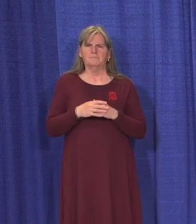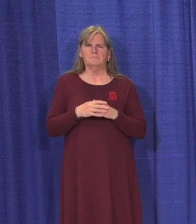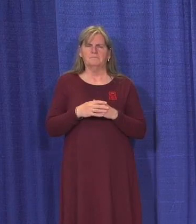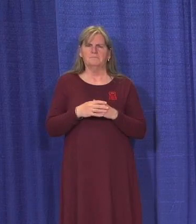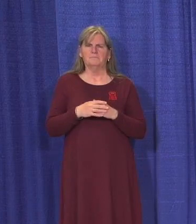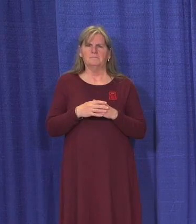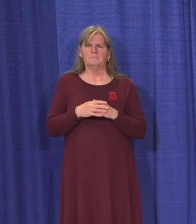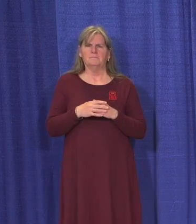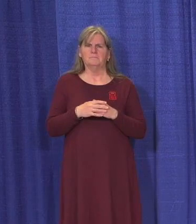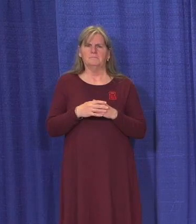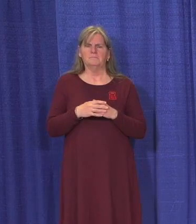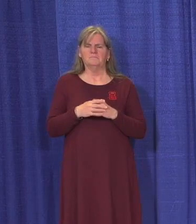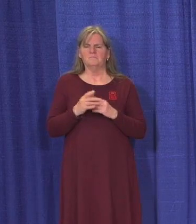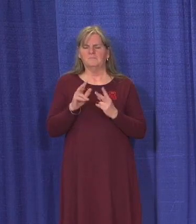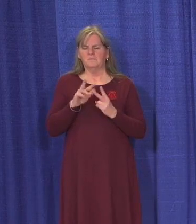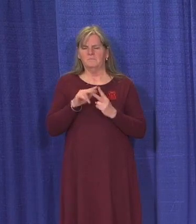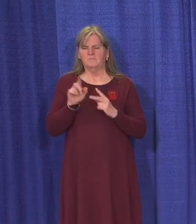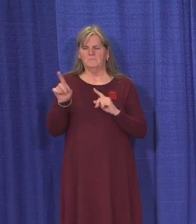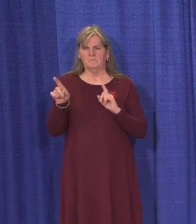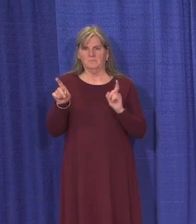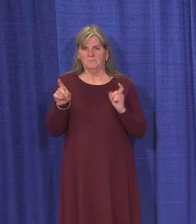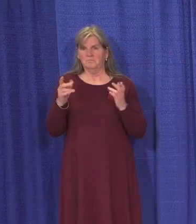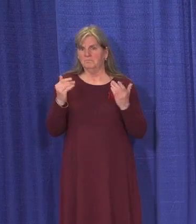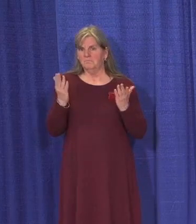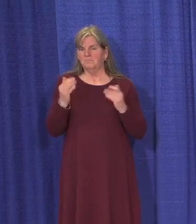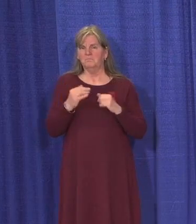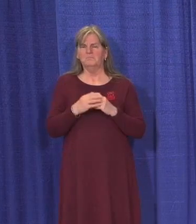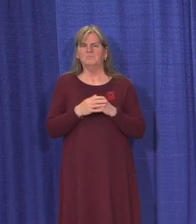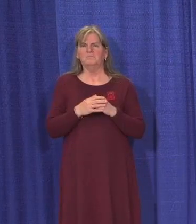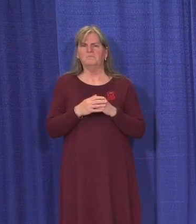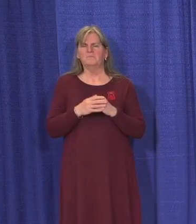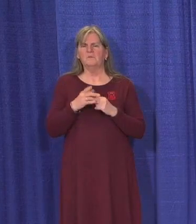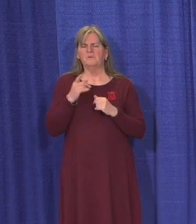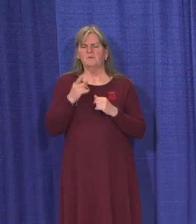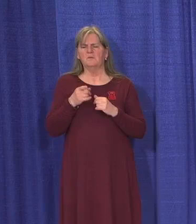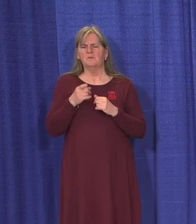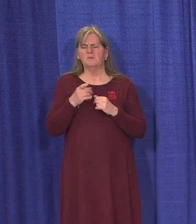Pat: We will move to Tim from the Whitehorse star.